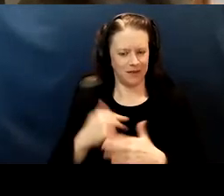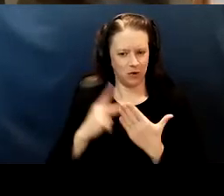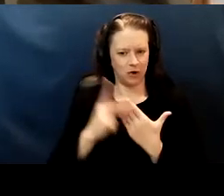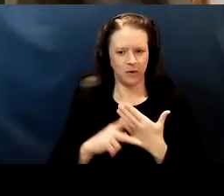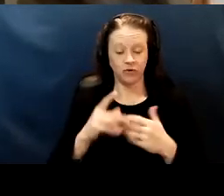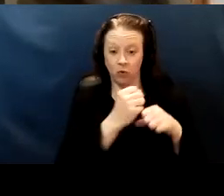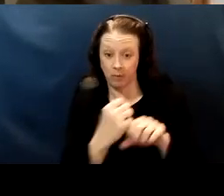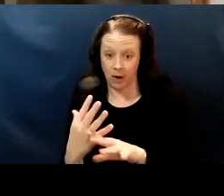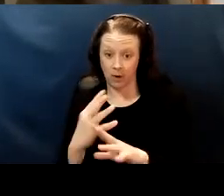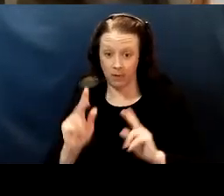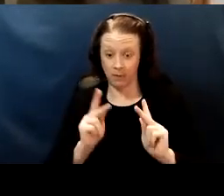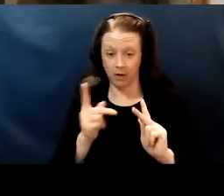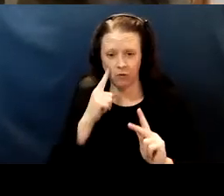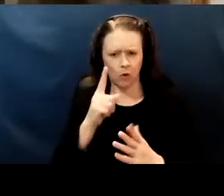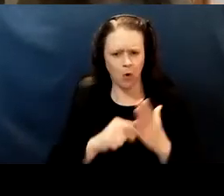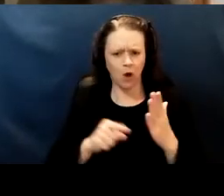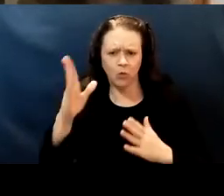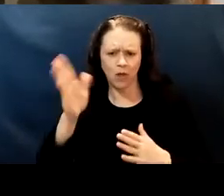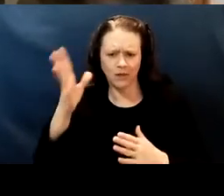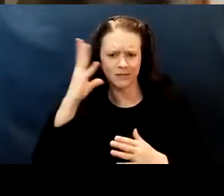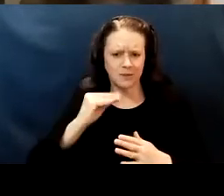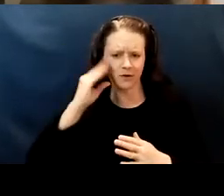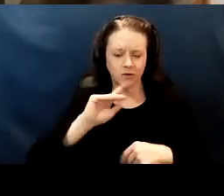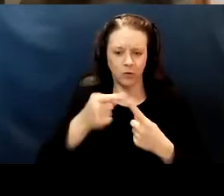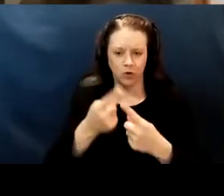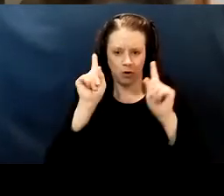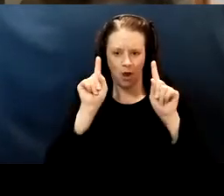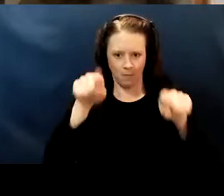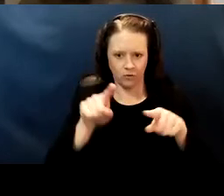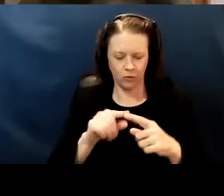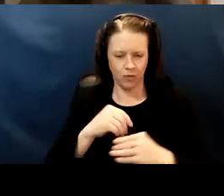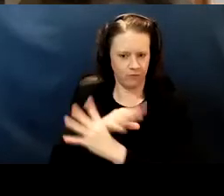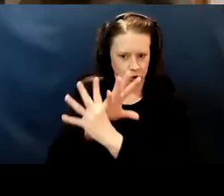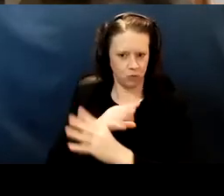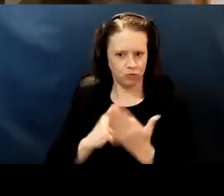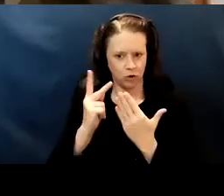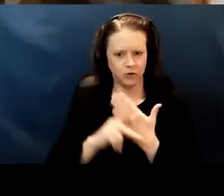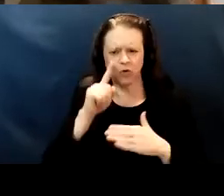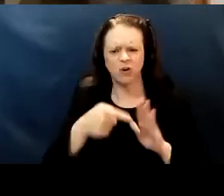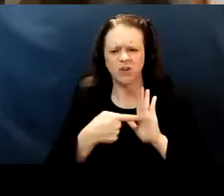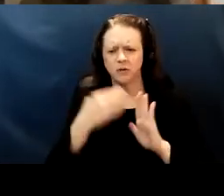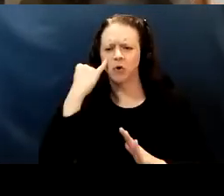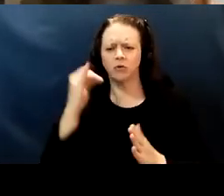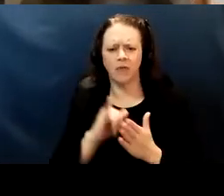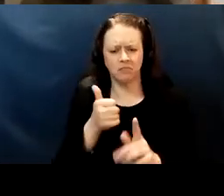for what they're going to encounter when they come to the virtual program. So if we were doing a play, for instance, we would share